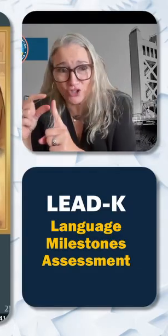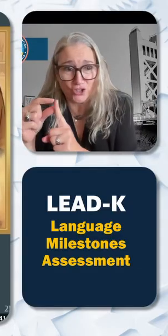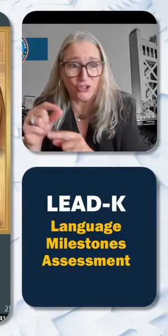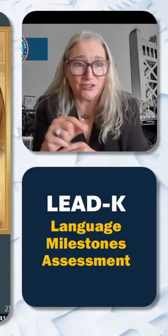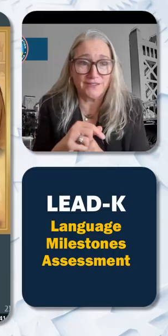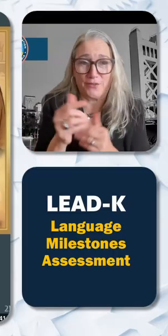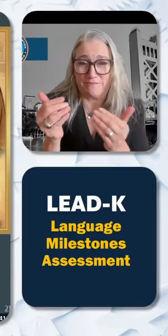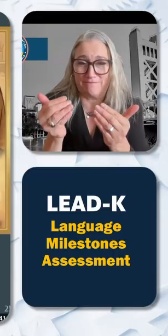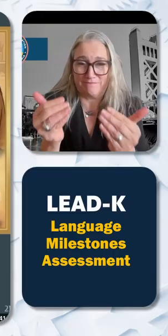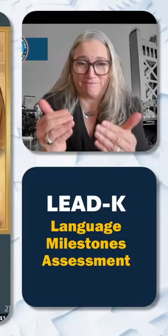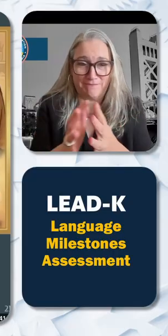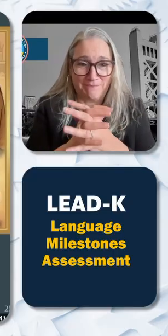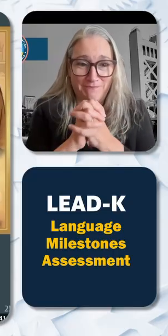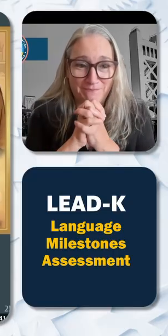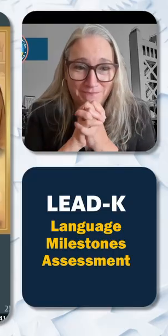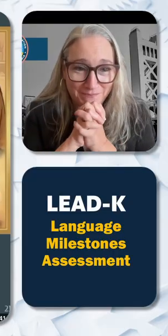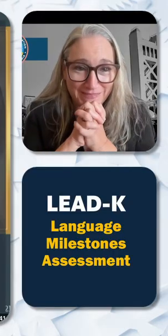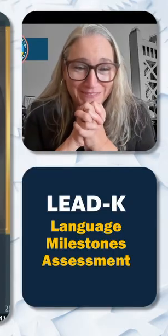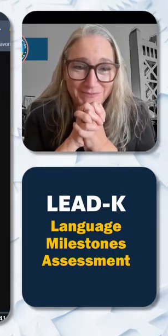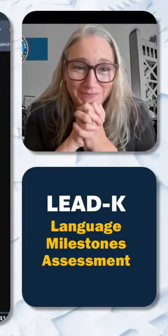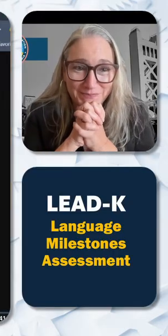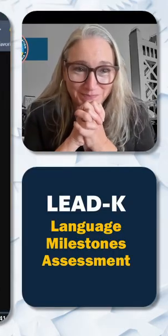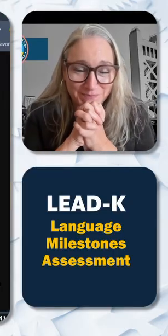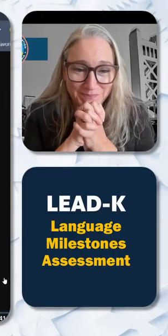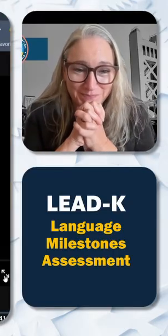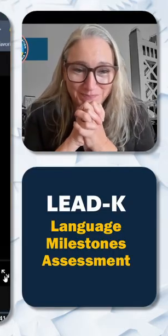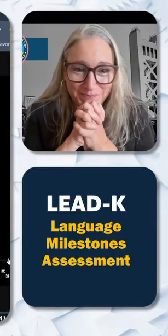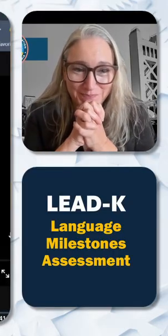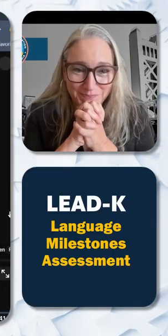They'll have a vocabulary of 500 plus signs or words. Go ahead and show the video.